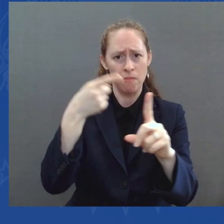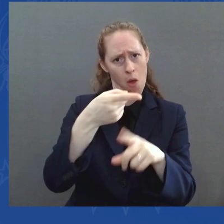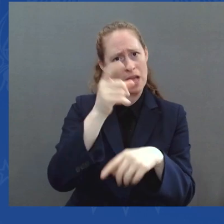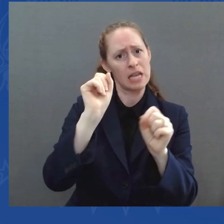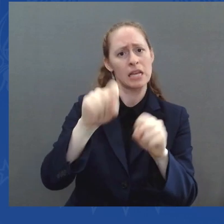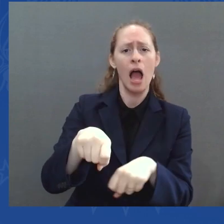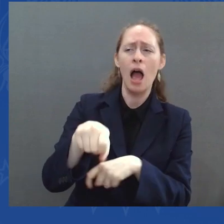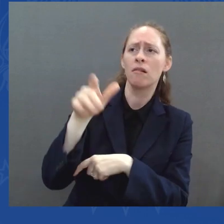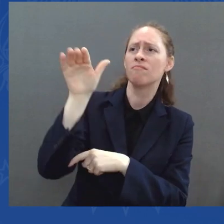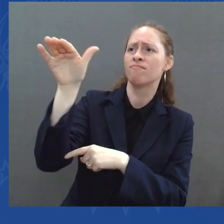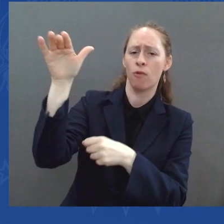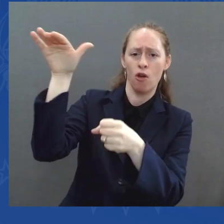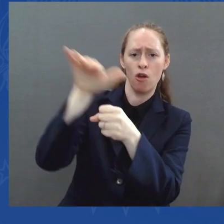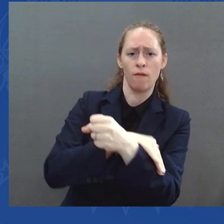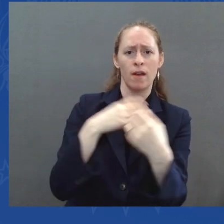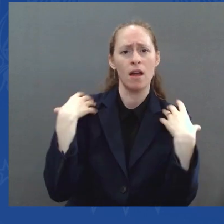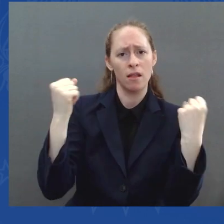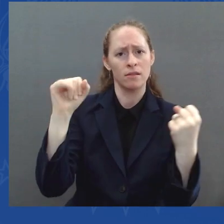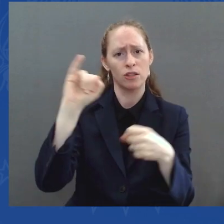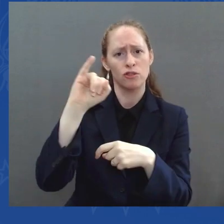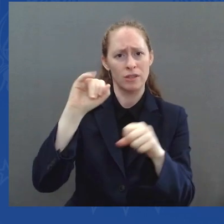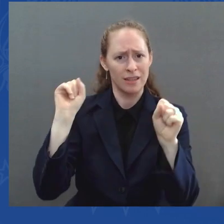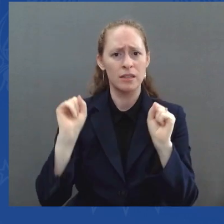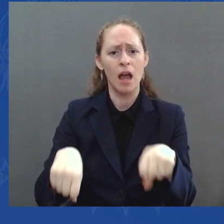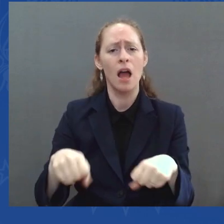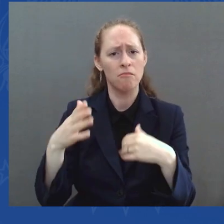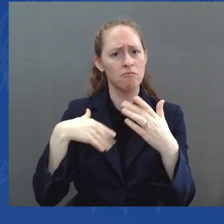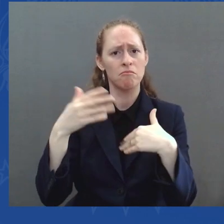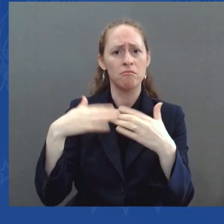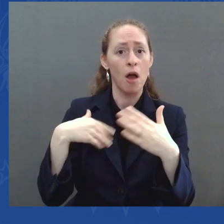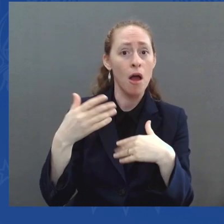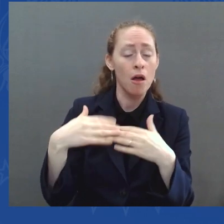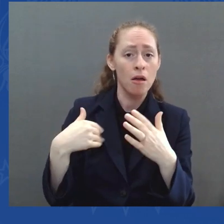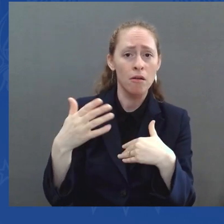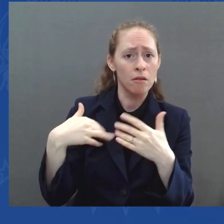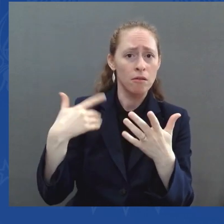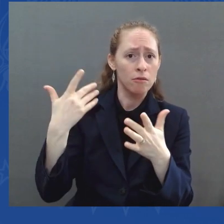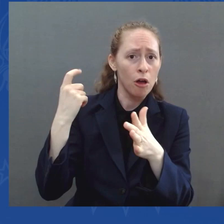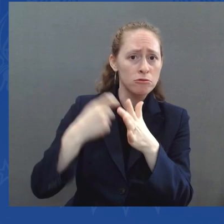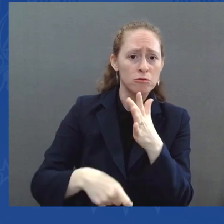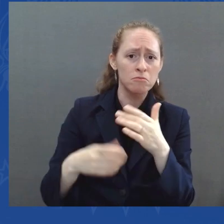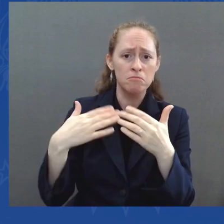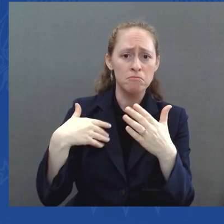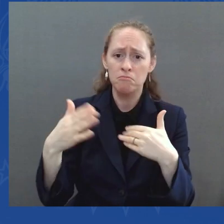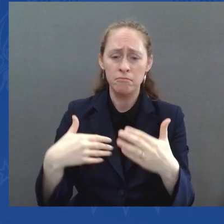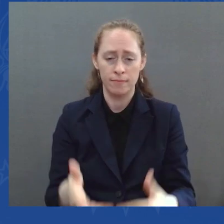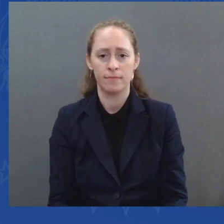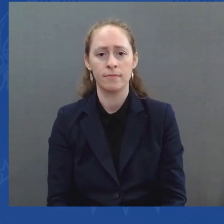it was that purpose that led our office and 10 other state attorneys general to submit a brief